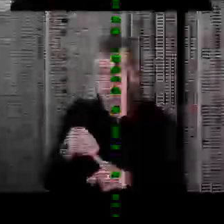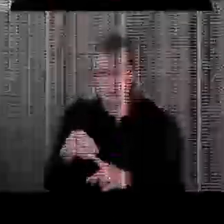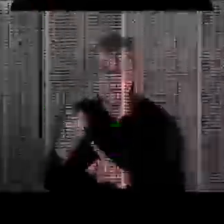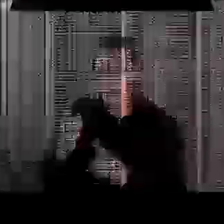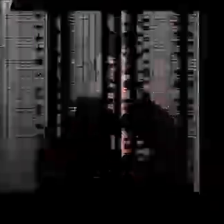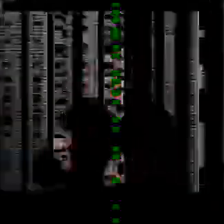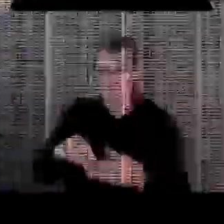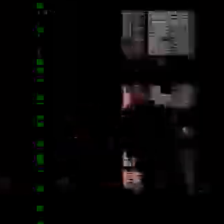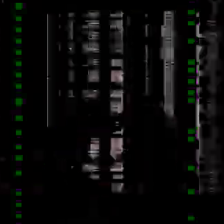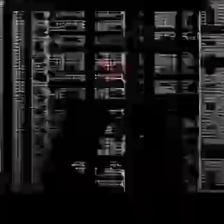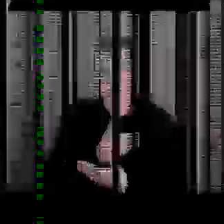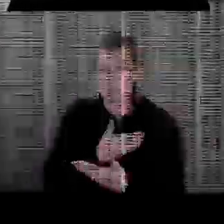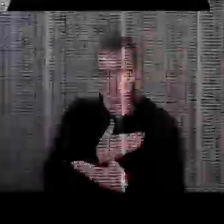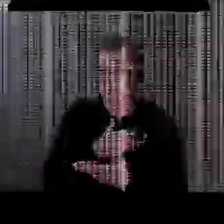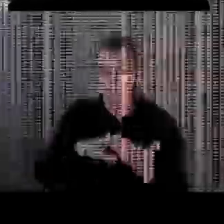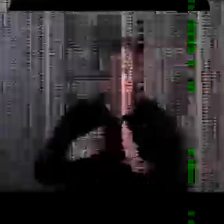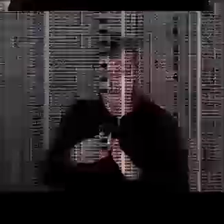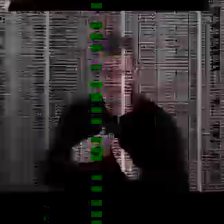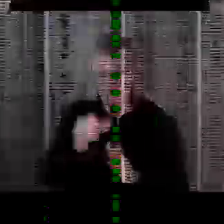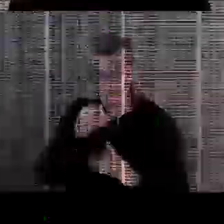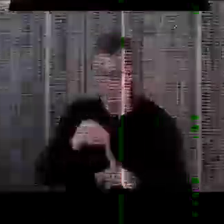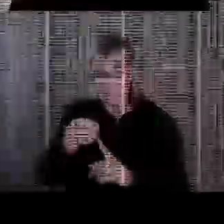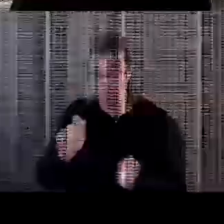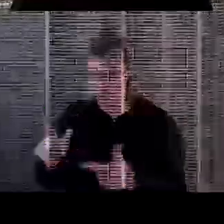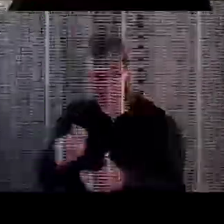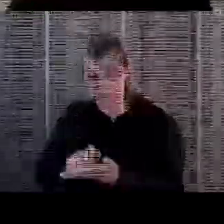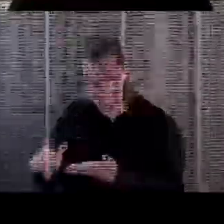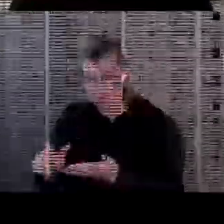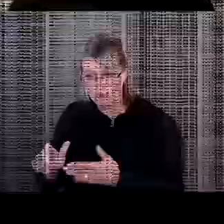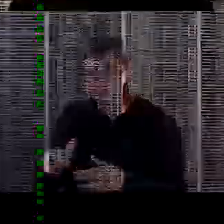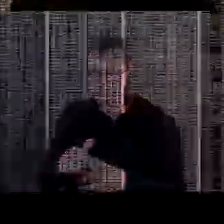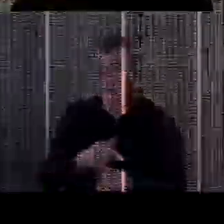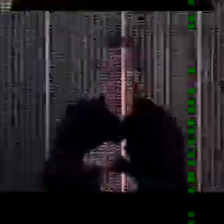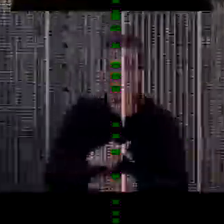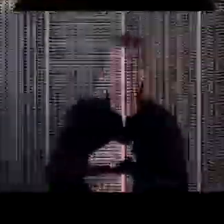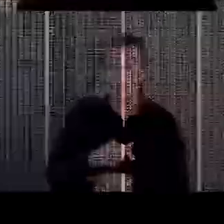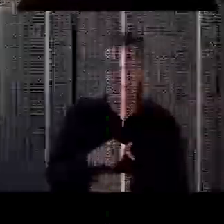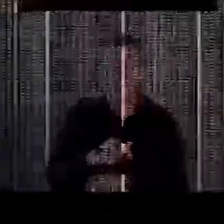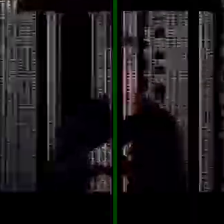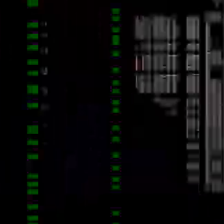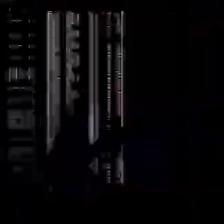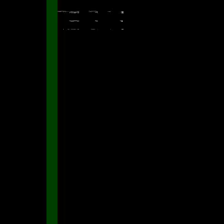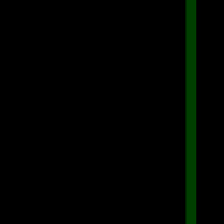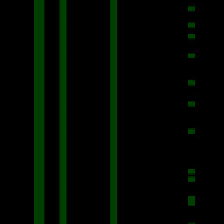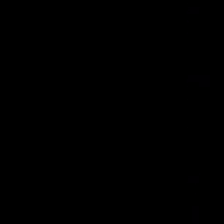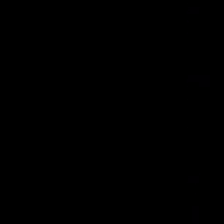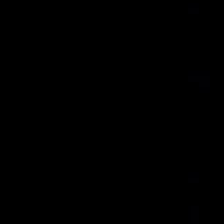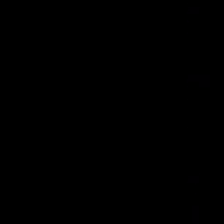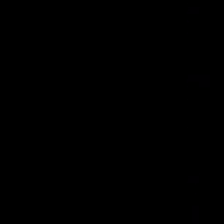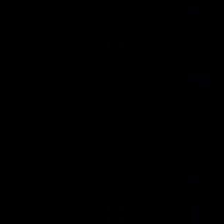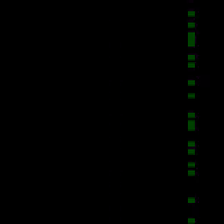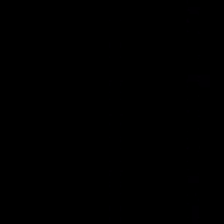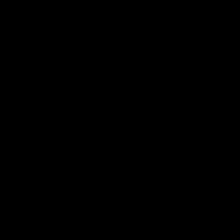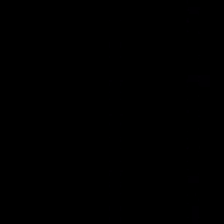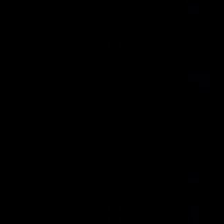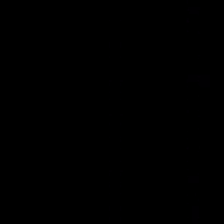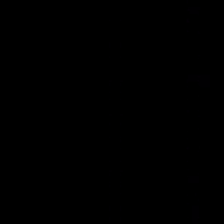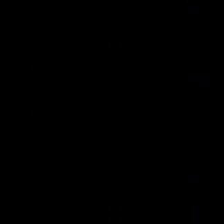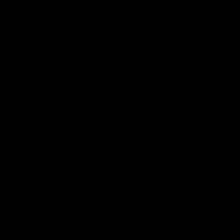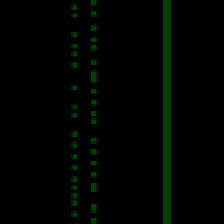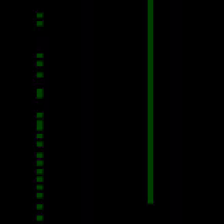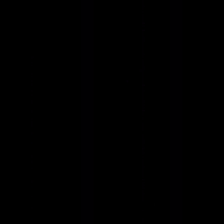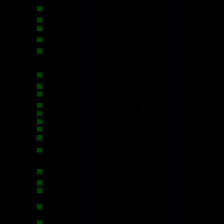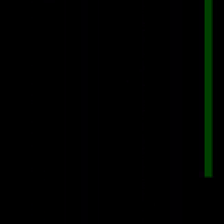we are not a community at all. So we really want to spread this kind of access. Of course there